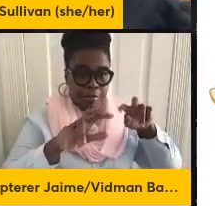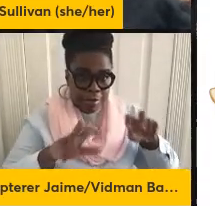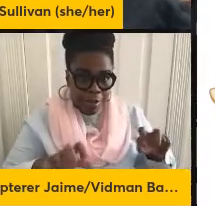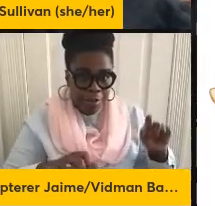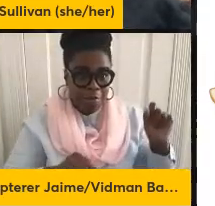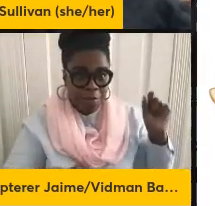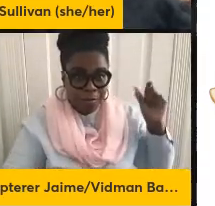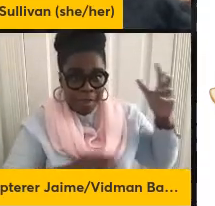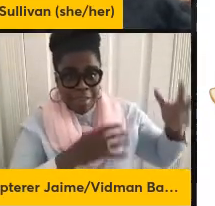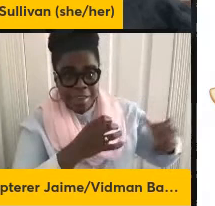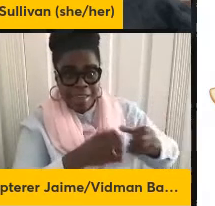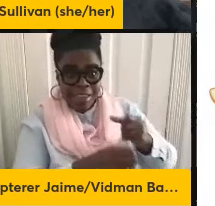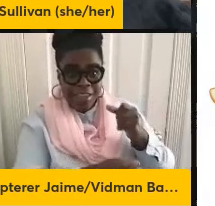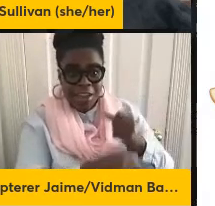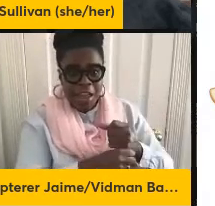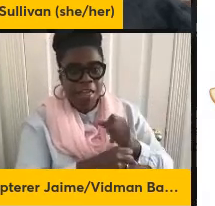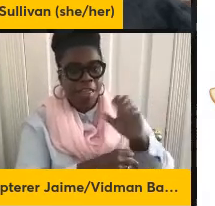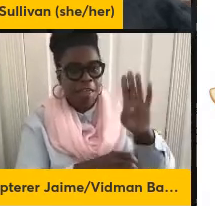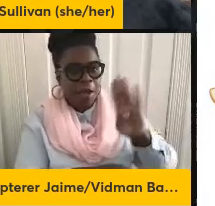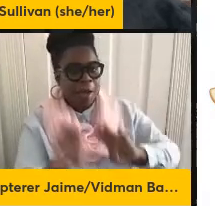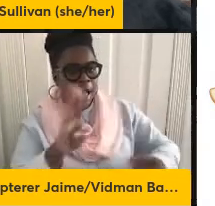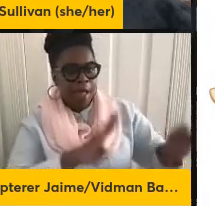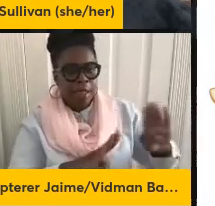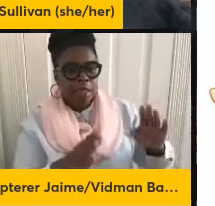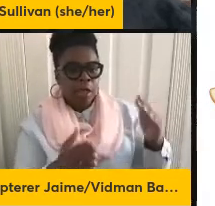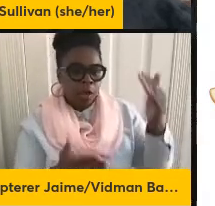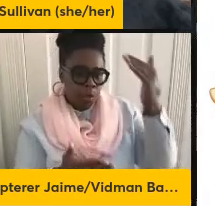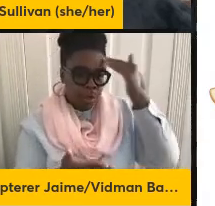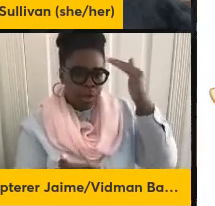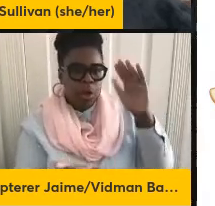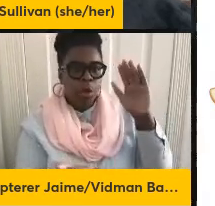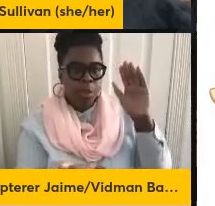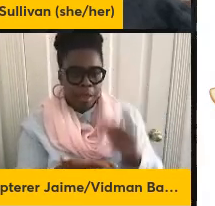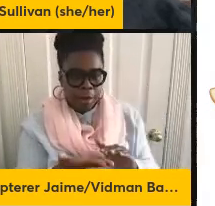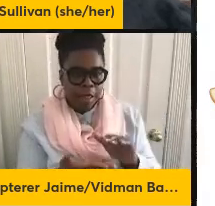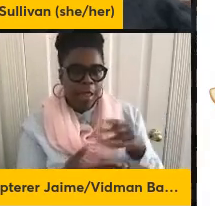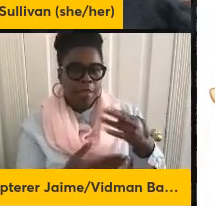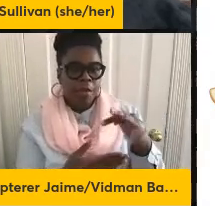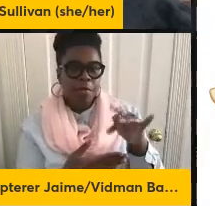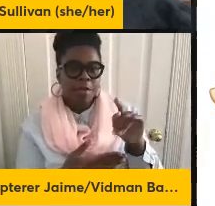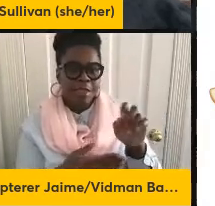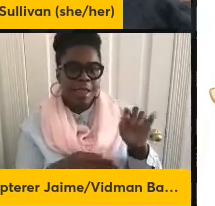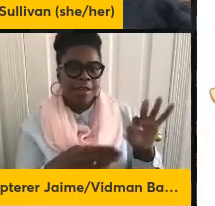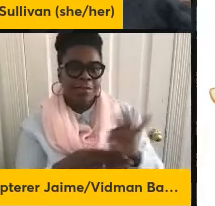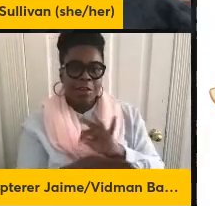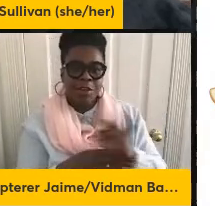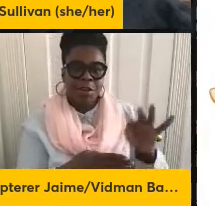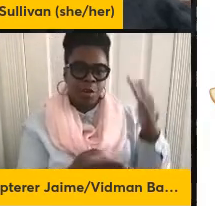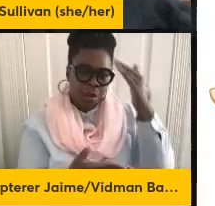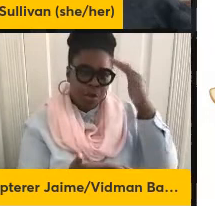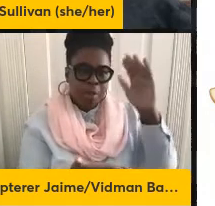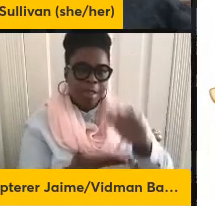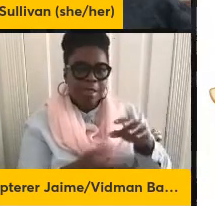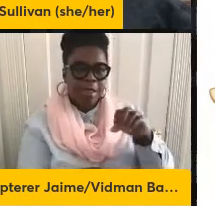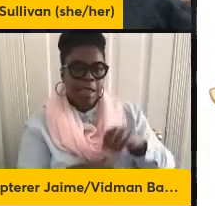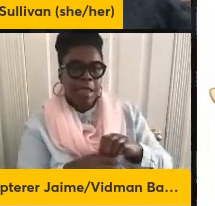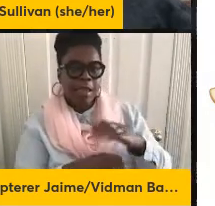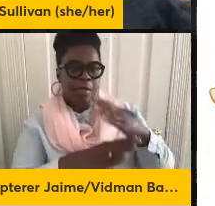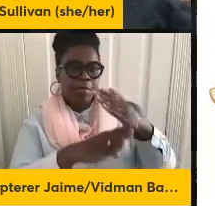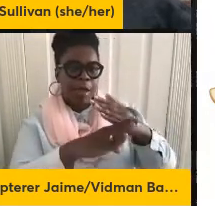little about their biology, and so and even less about their homeostatic function in barrier tissues. And so this represented